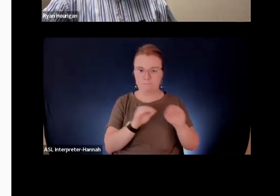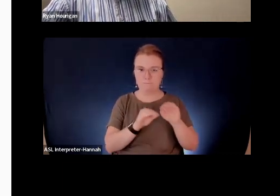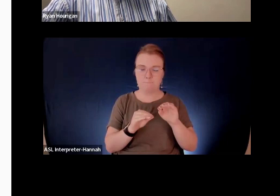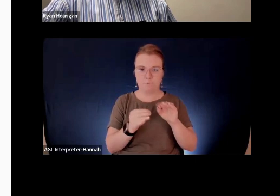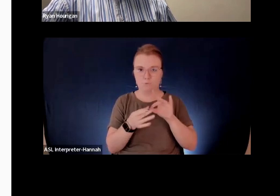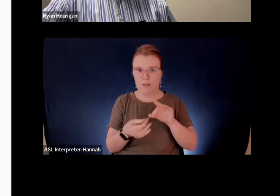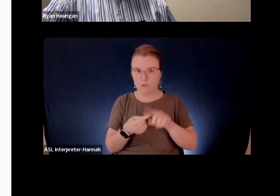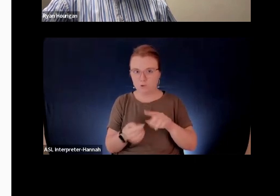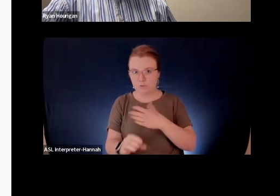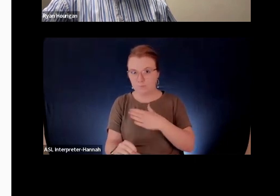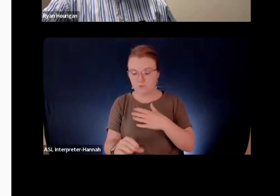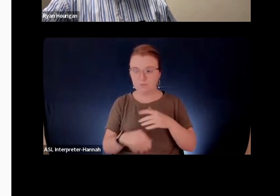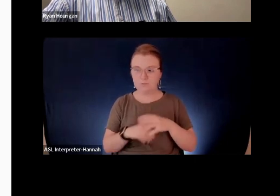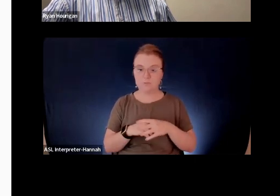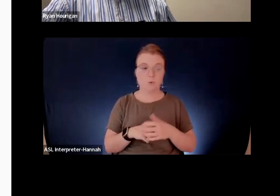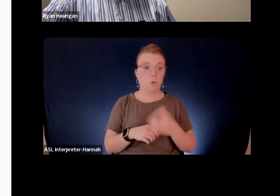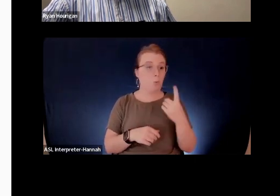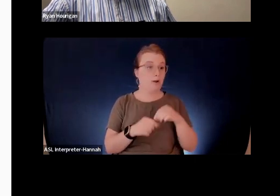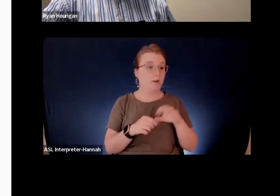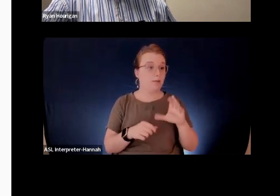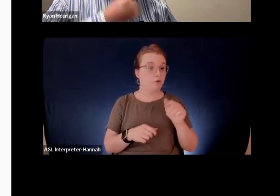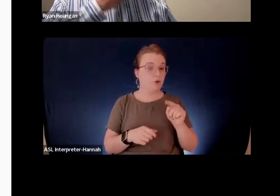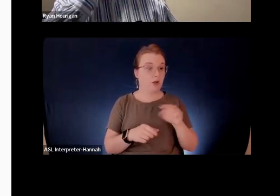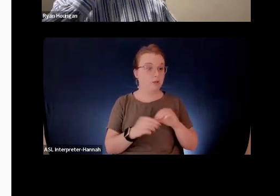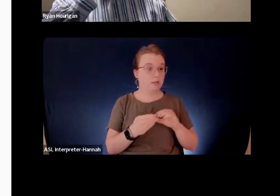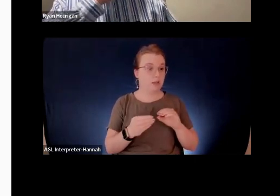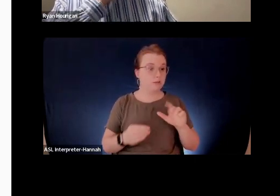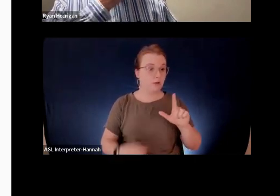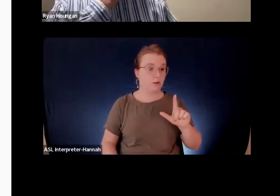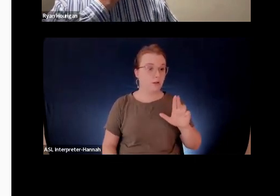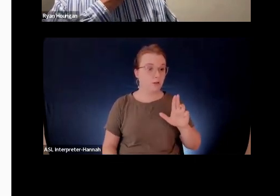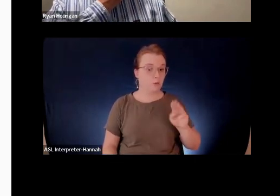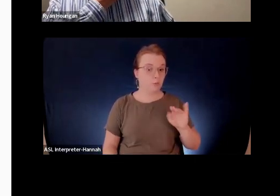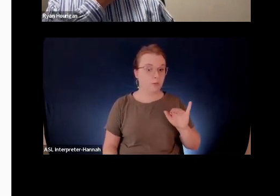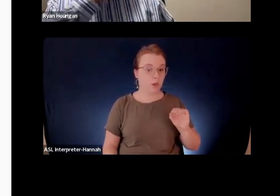Here we have one in the chat here it says Lumio, Lumia?